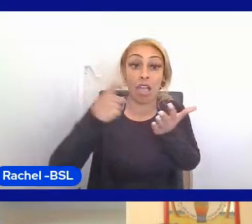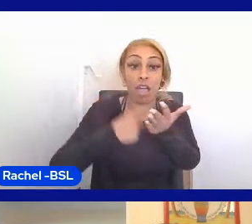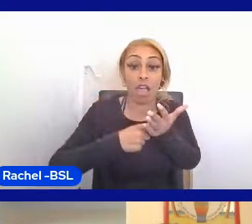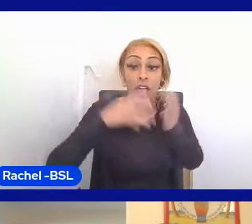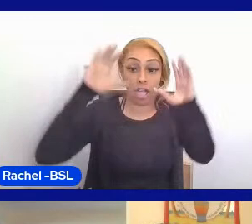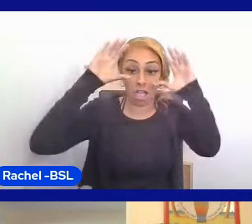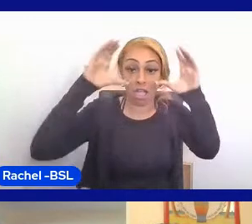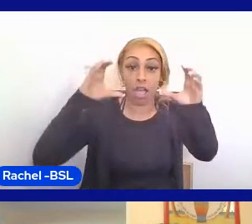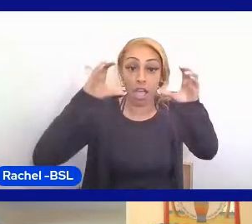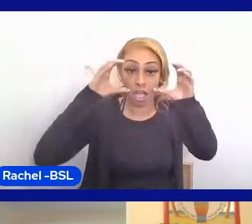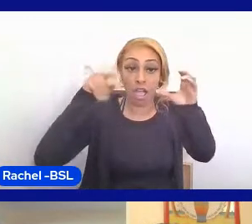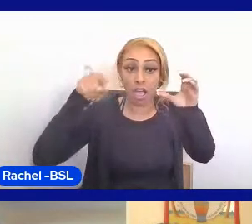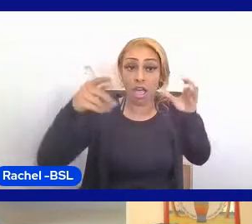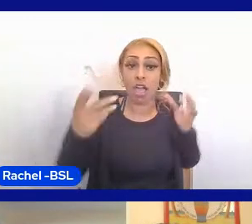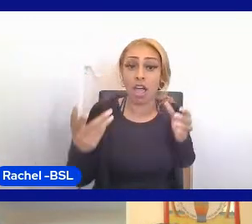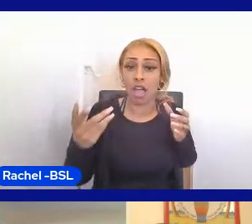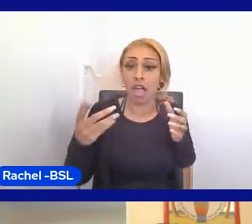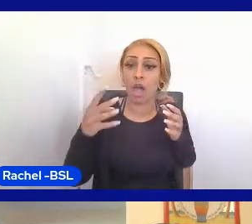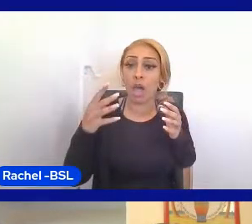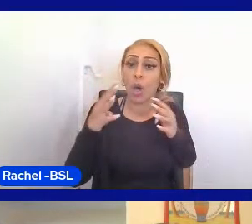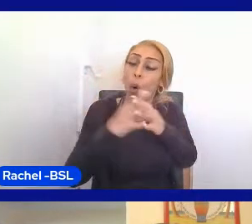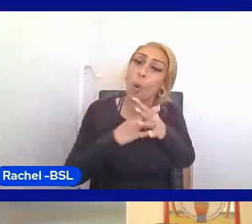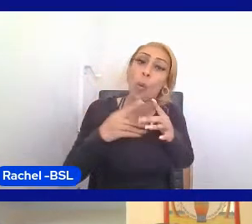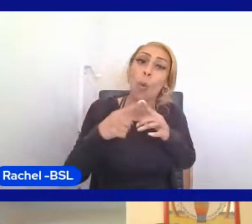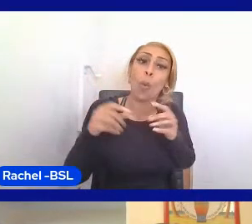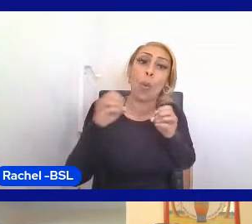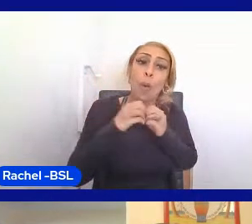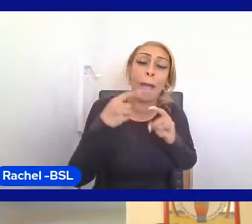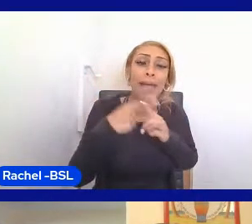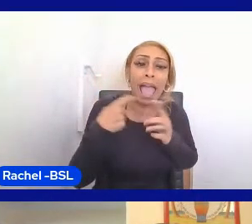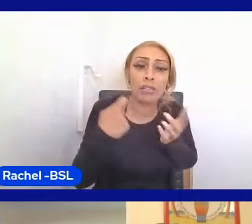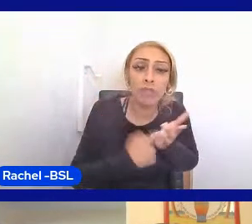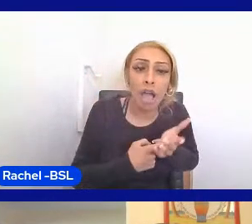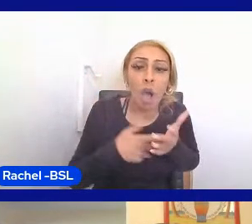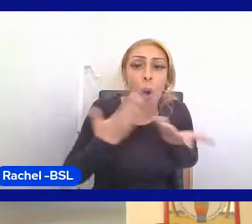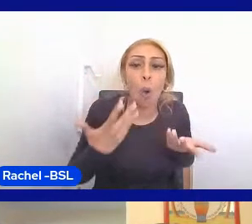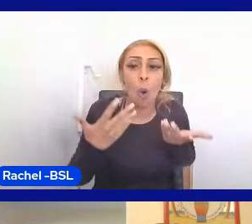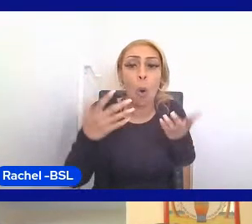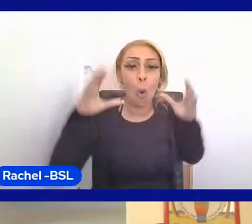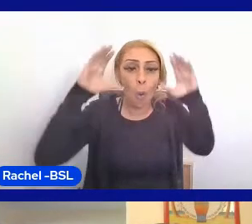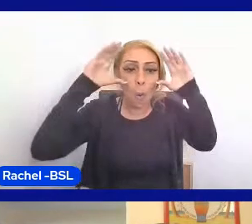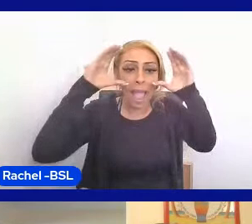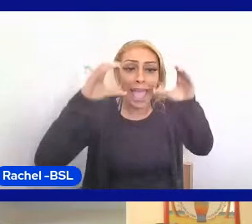headset VR? Also how would you replicate the